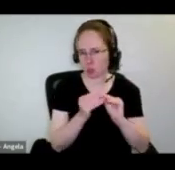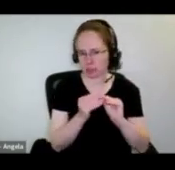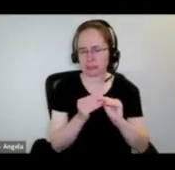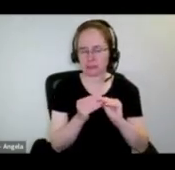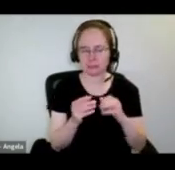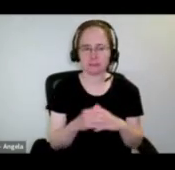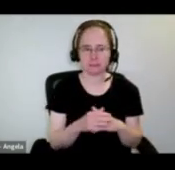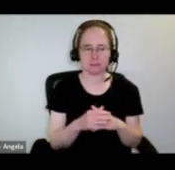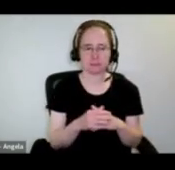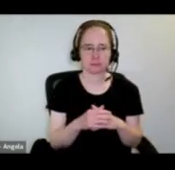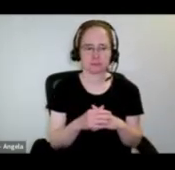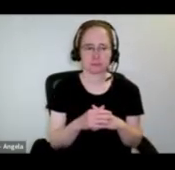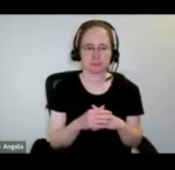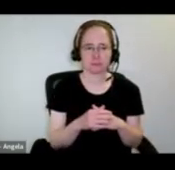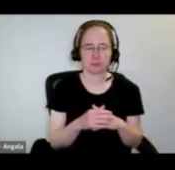David Watkins: Here's just some overall,